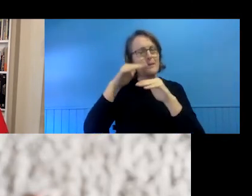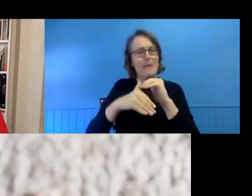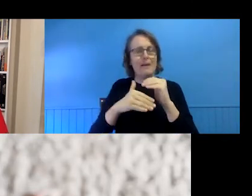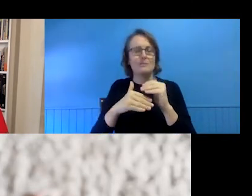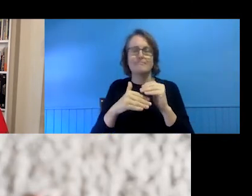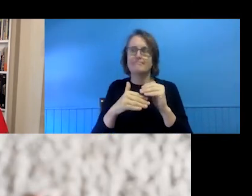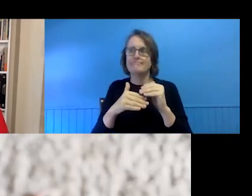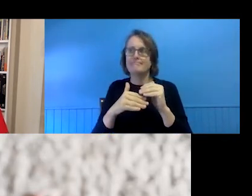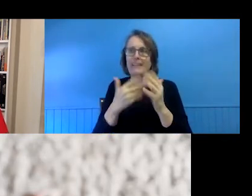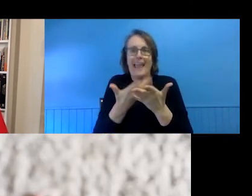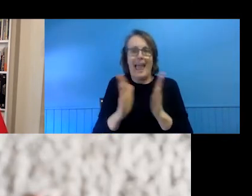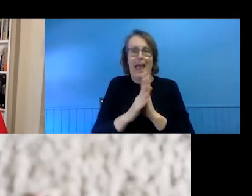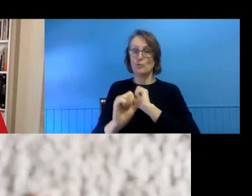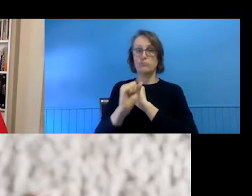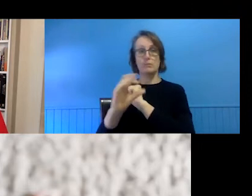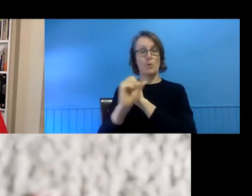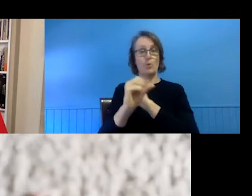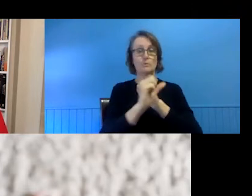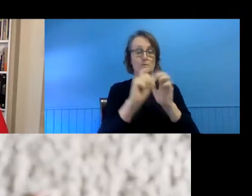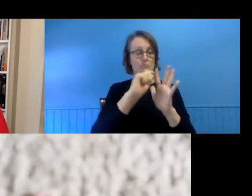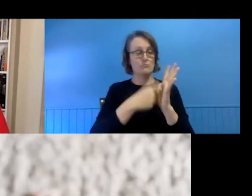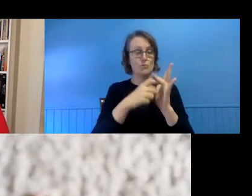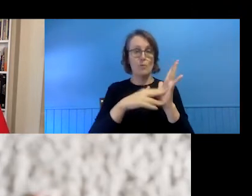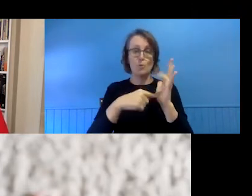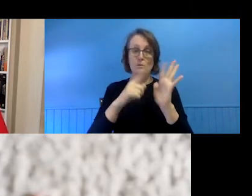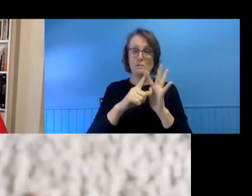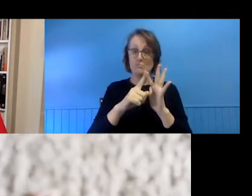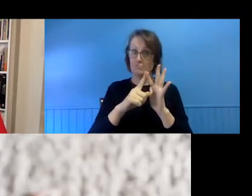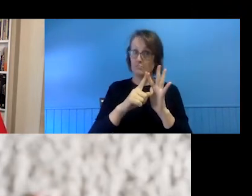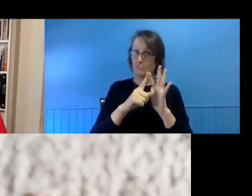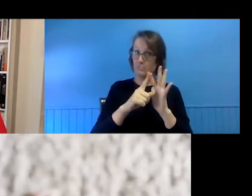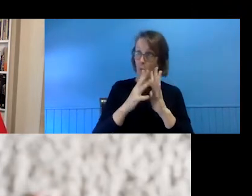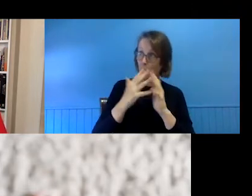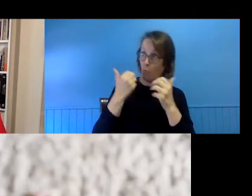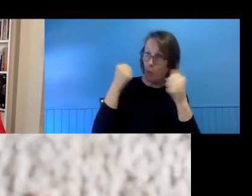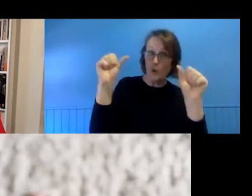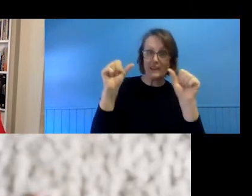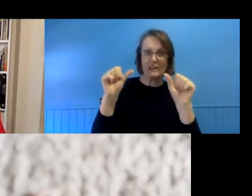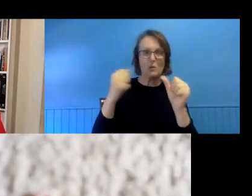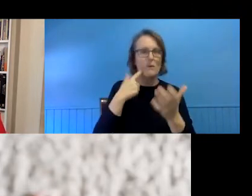presenting yourself to the world and whether it is working. One of the